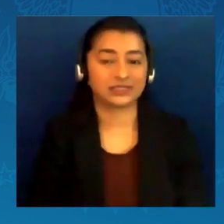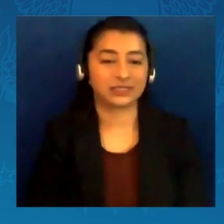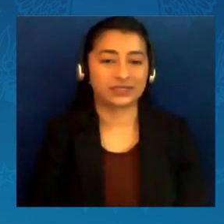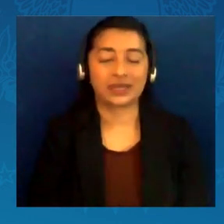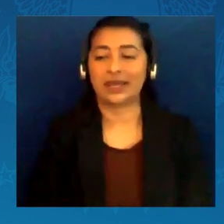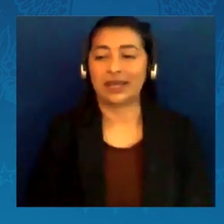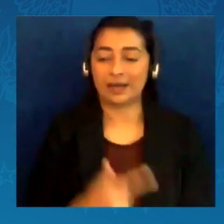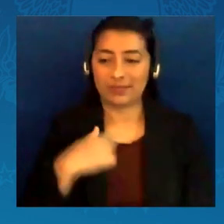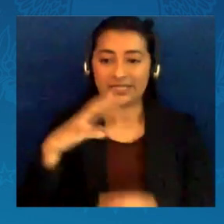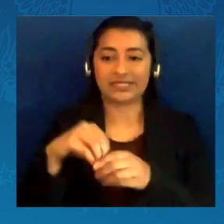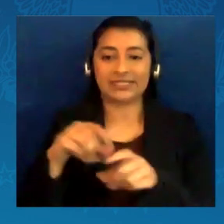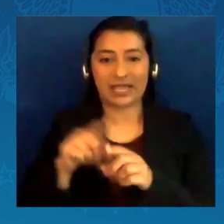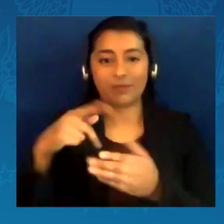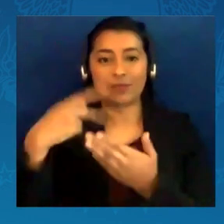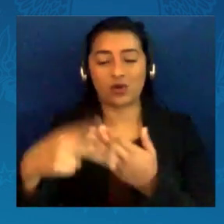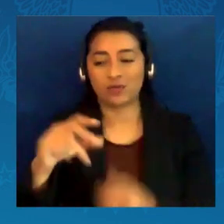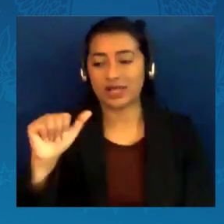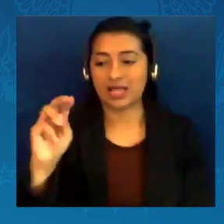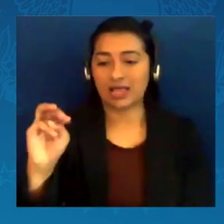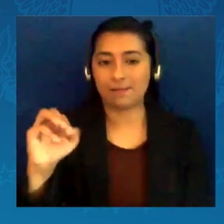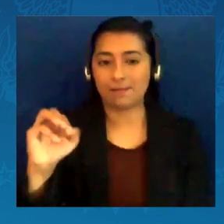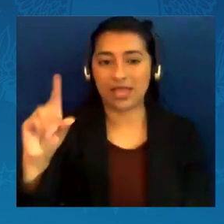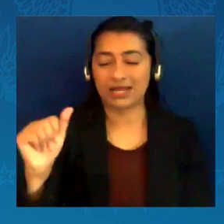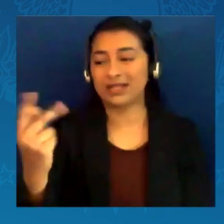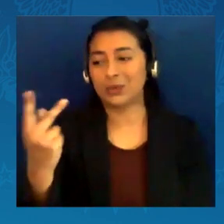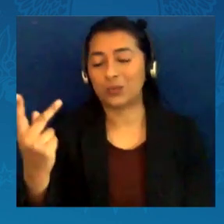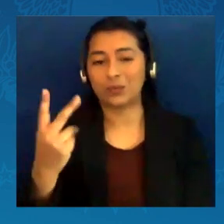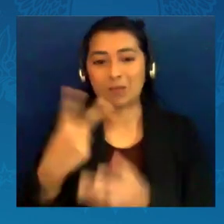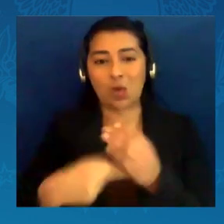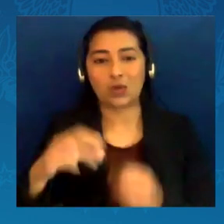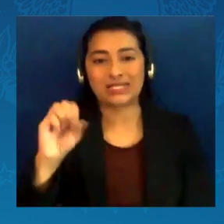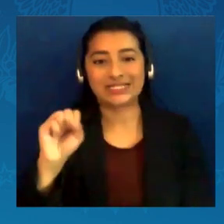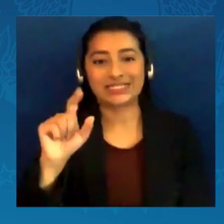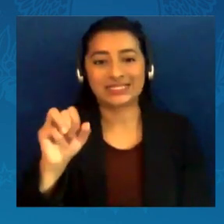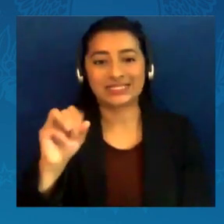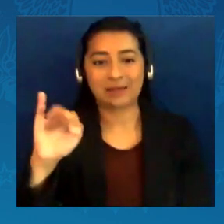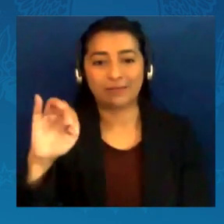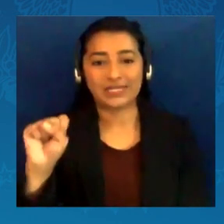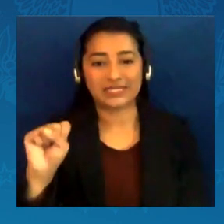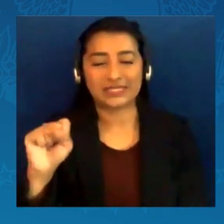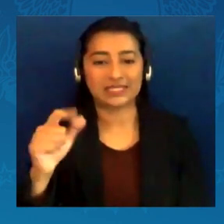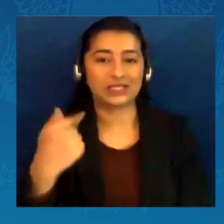So if lost in this one that we've been doing DOD and terseness for the past two summers.